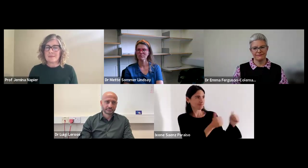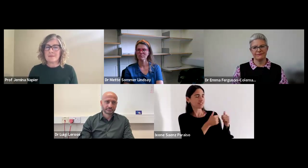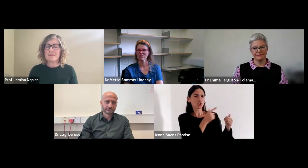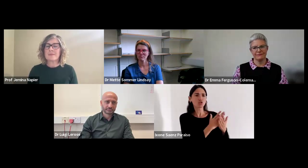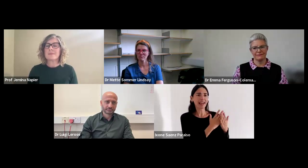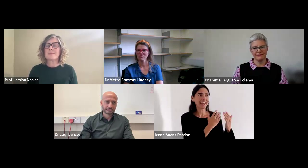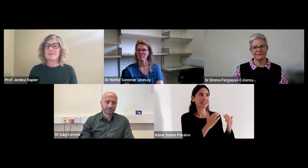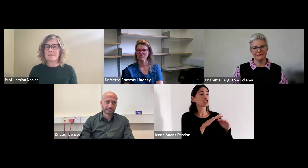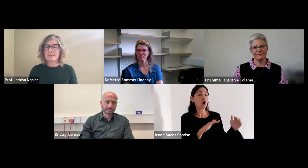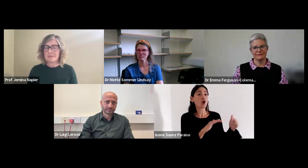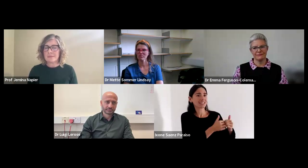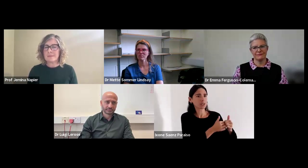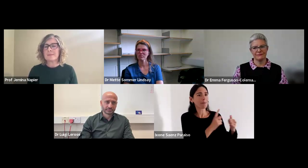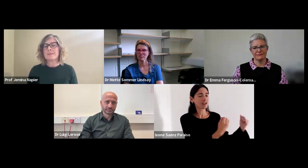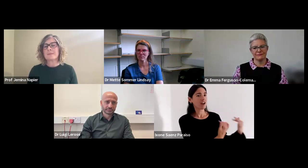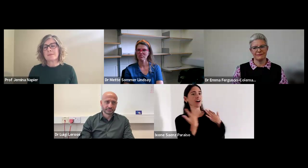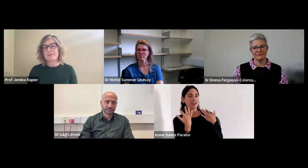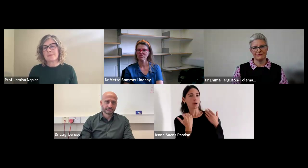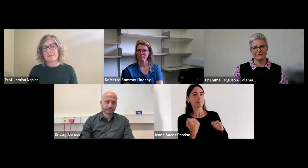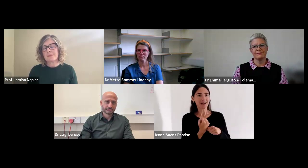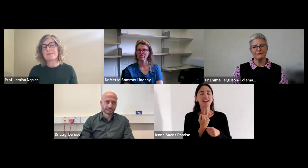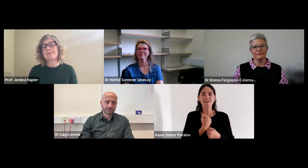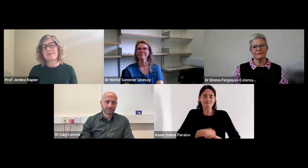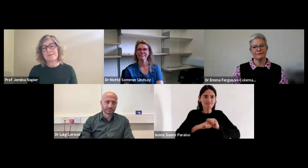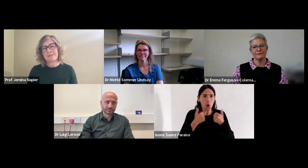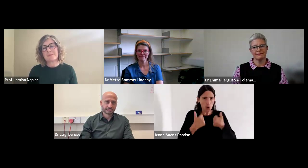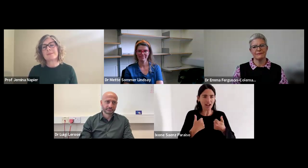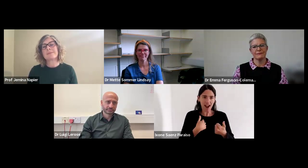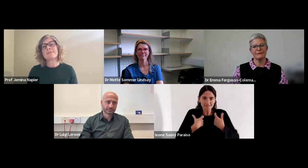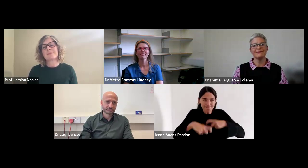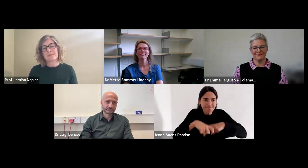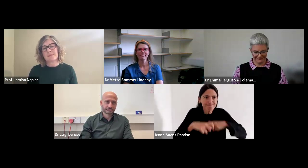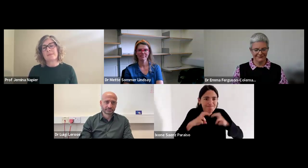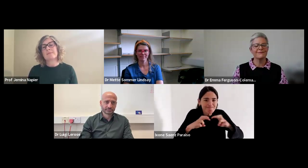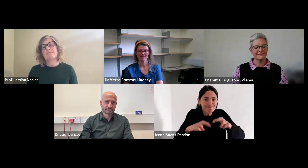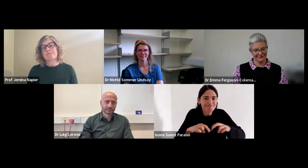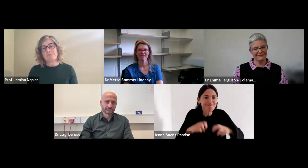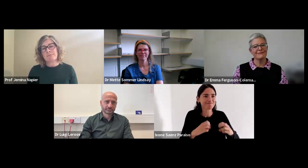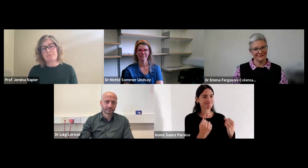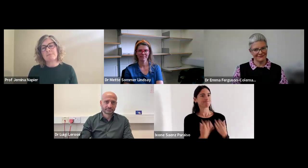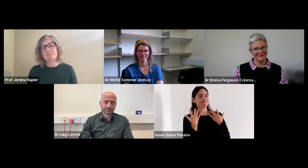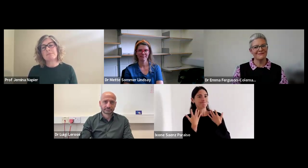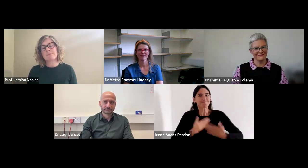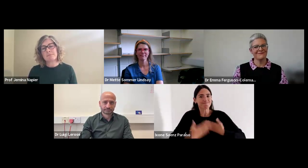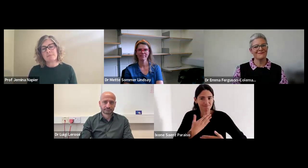like-minded peers and they weren't necessarily colleagues but they did, they gave me my fill